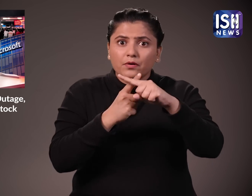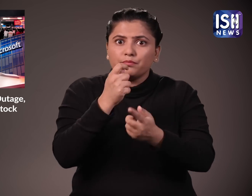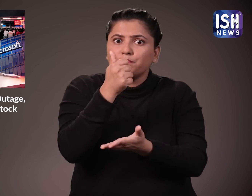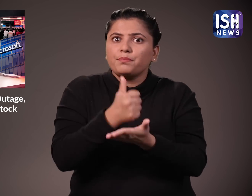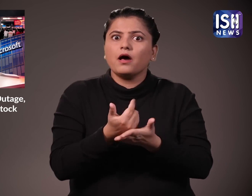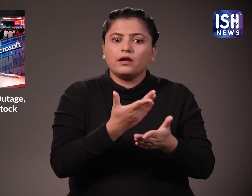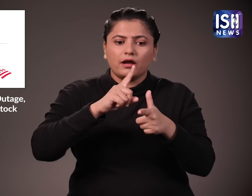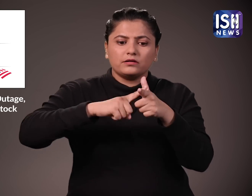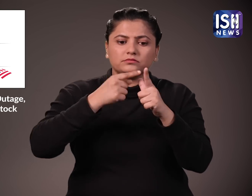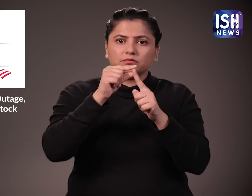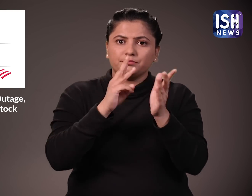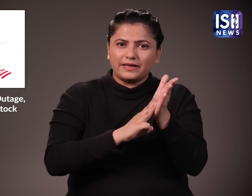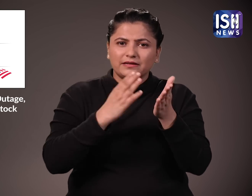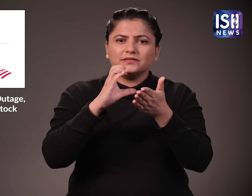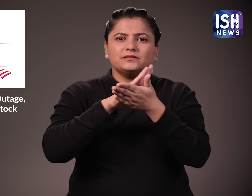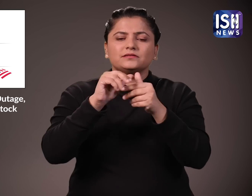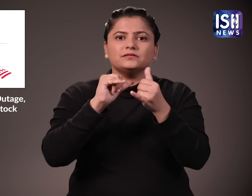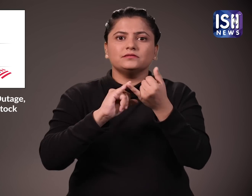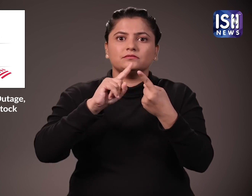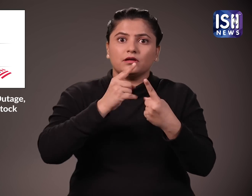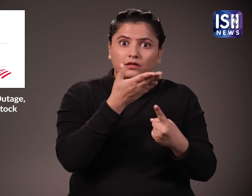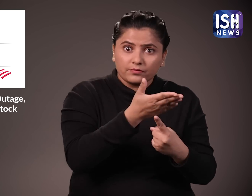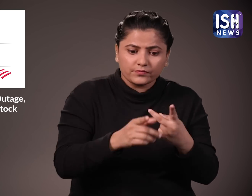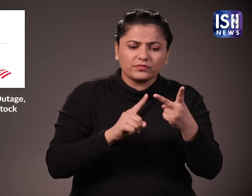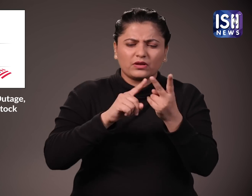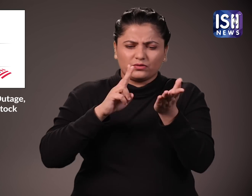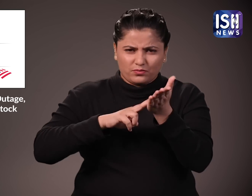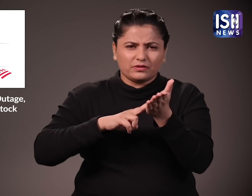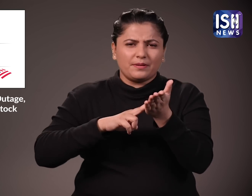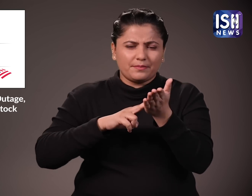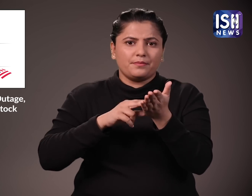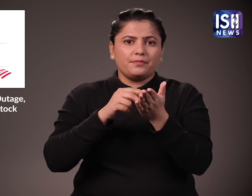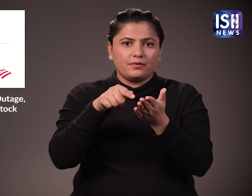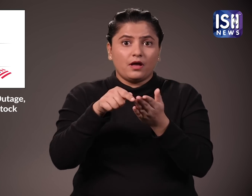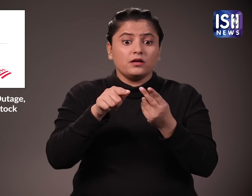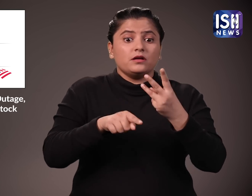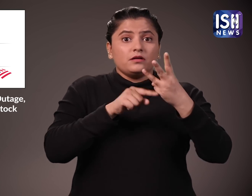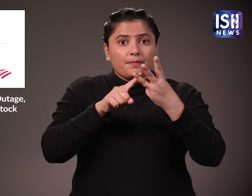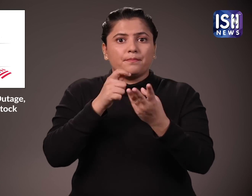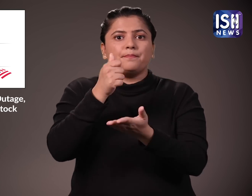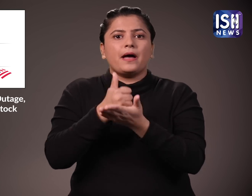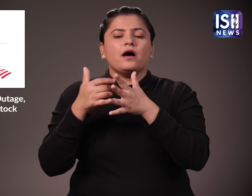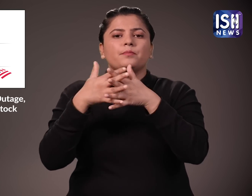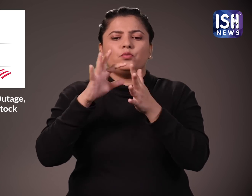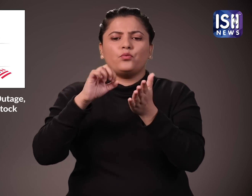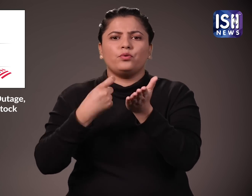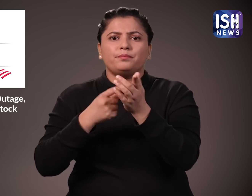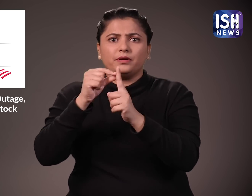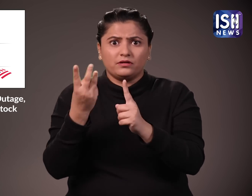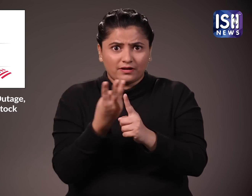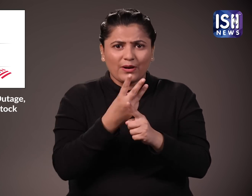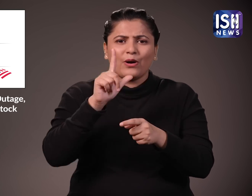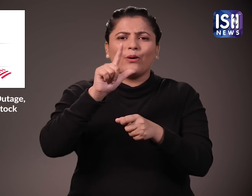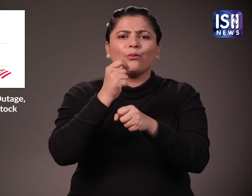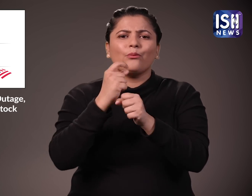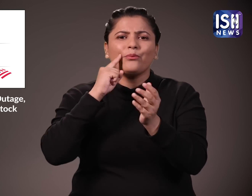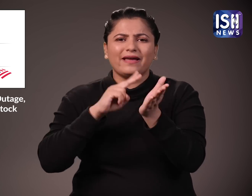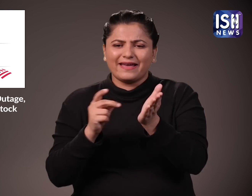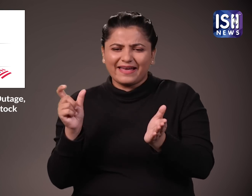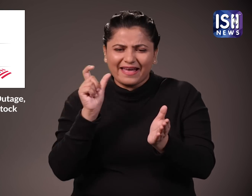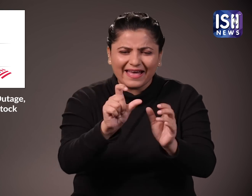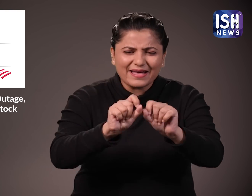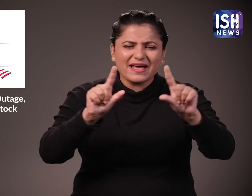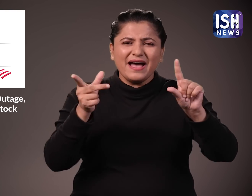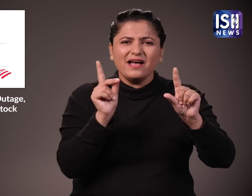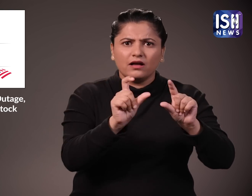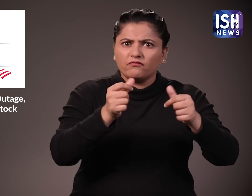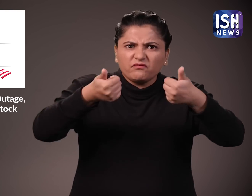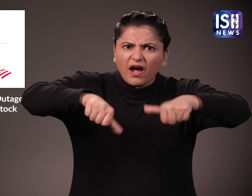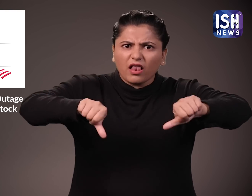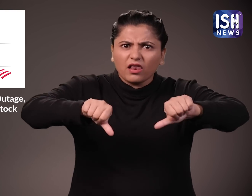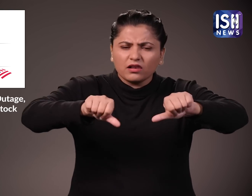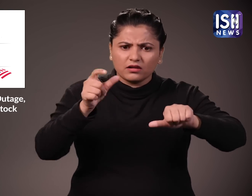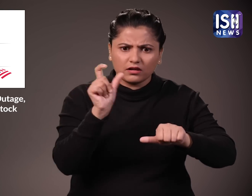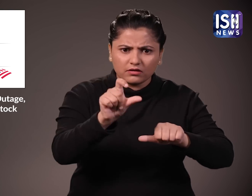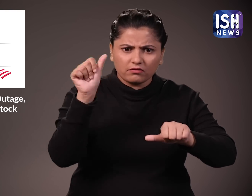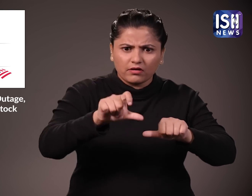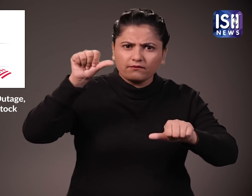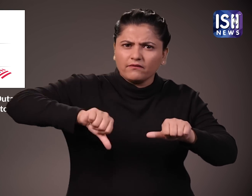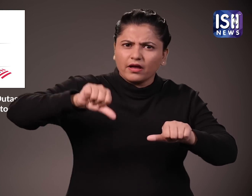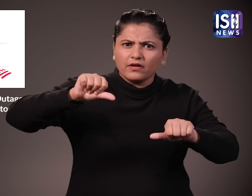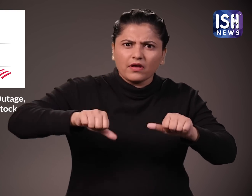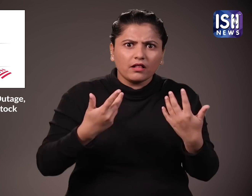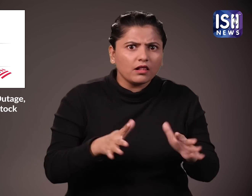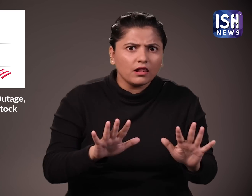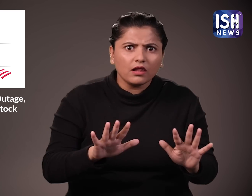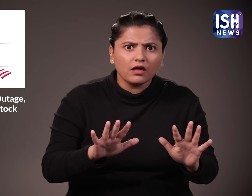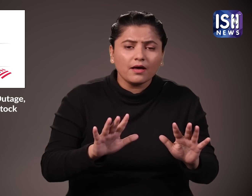Bankers at JP Morgan Chase & Co., Nomura Holdings Inc. and Bank of America Corp. could not log back in.